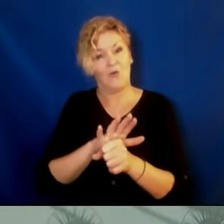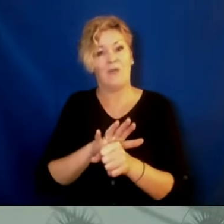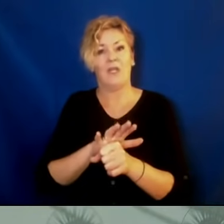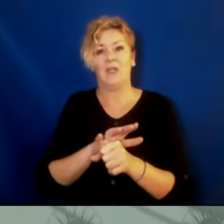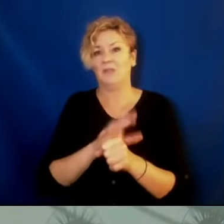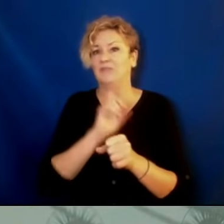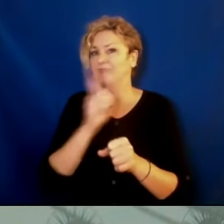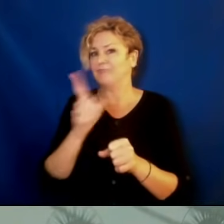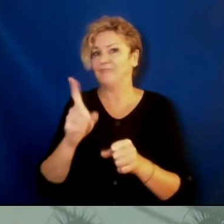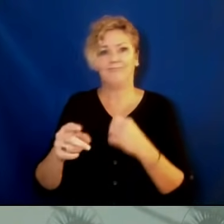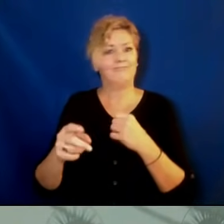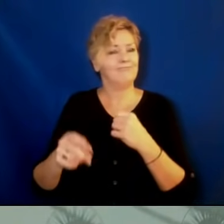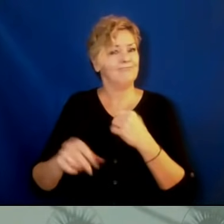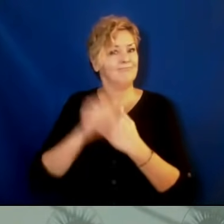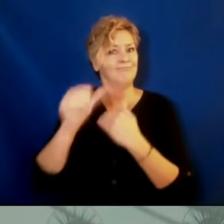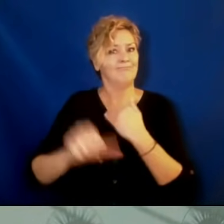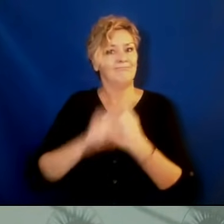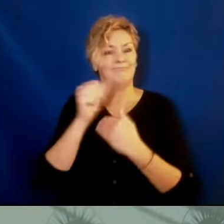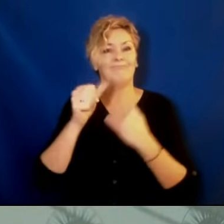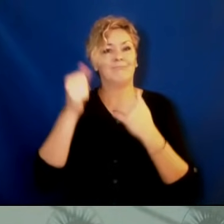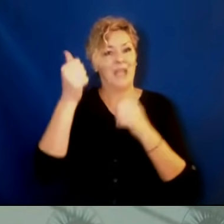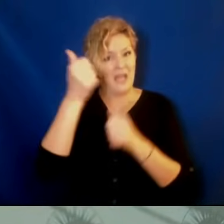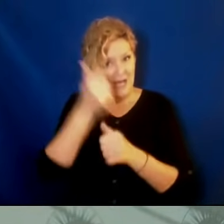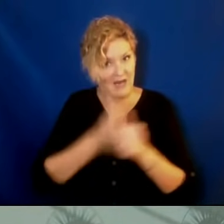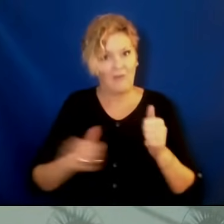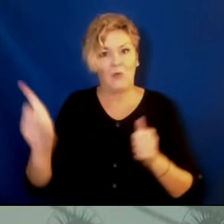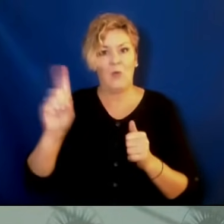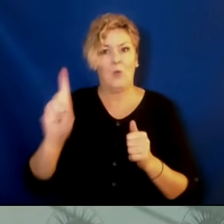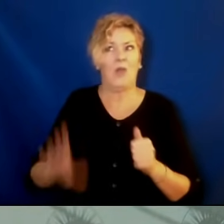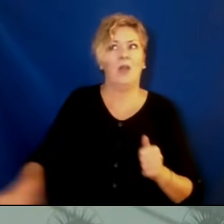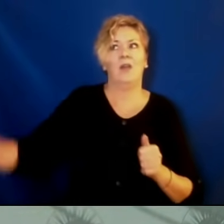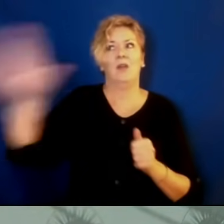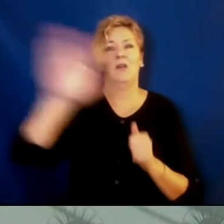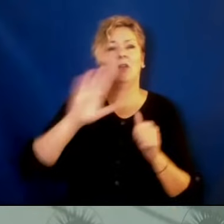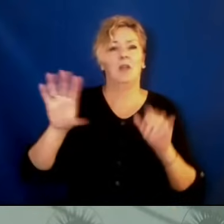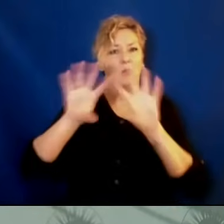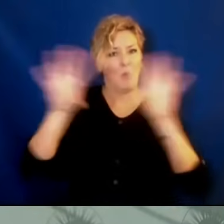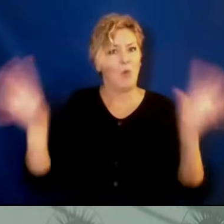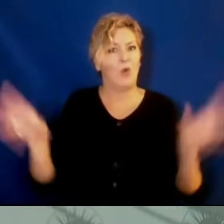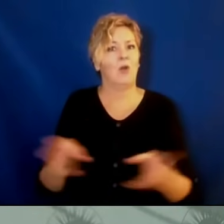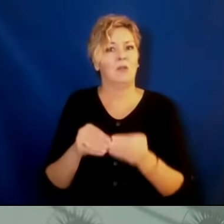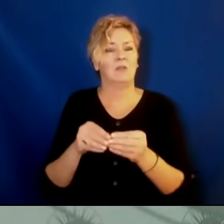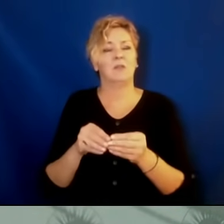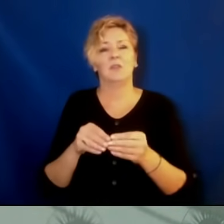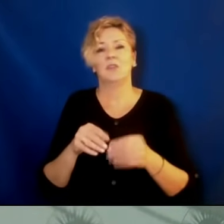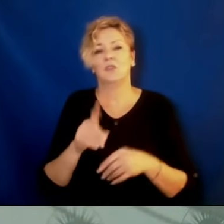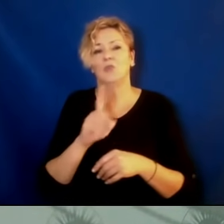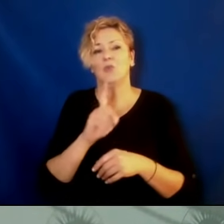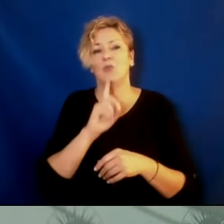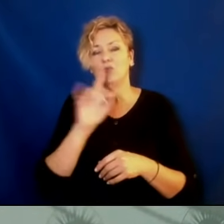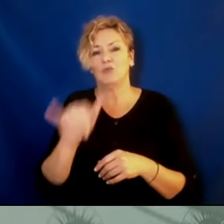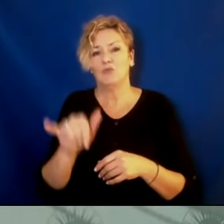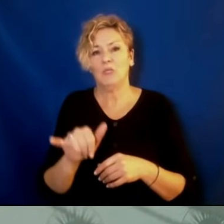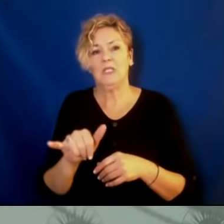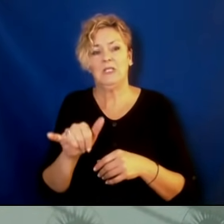which was 9 to 10's what it is in British club just to put that into context. What that tells us